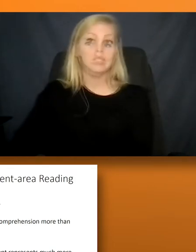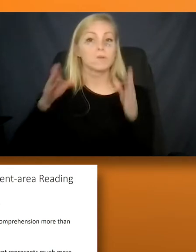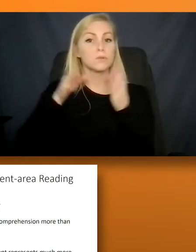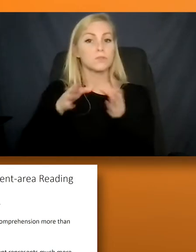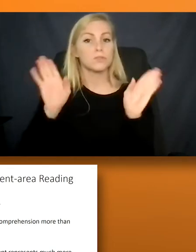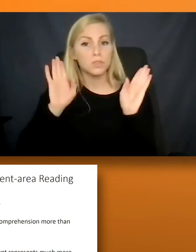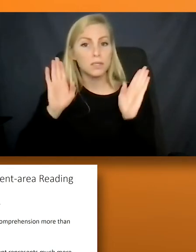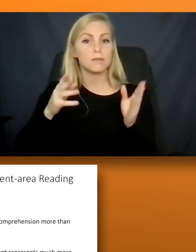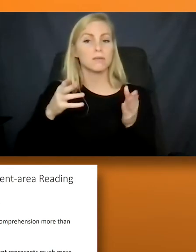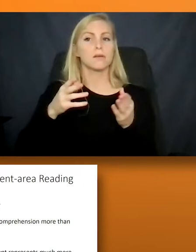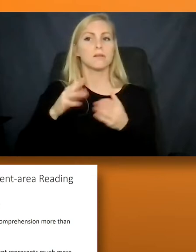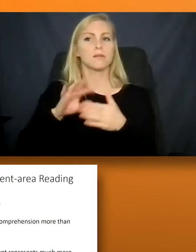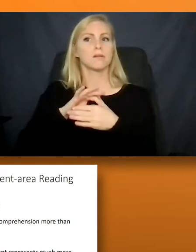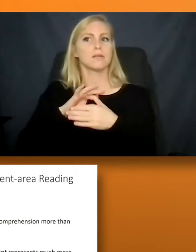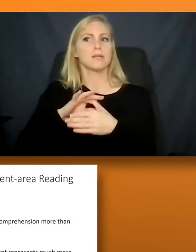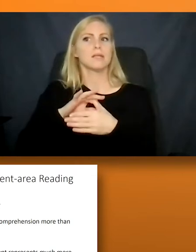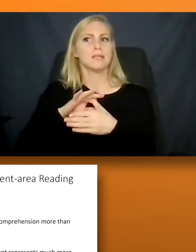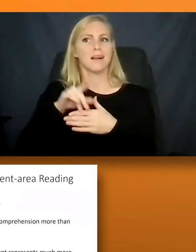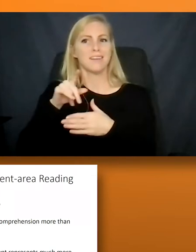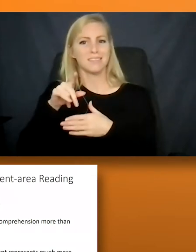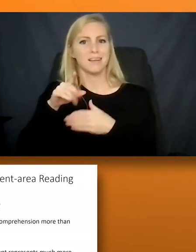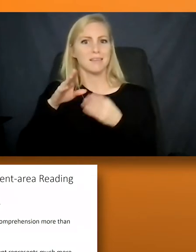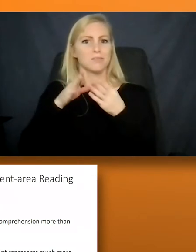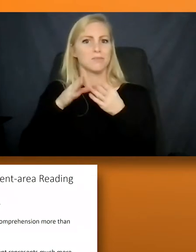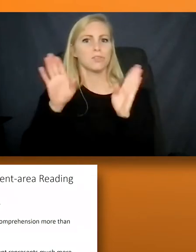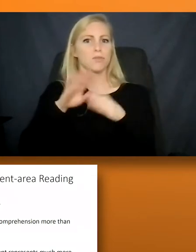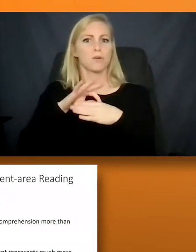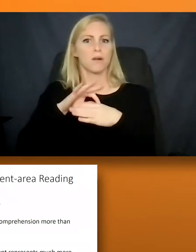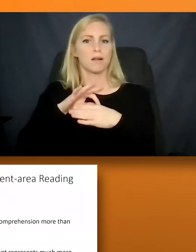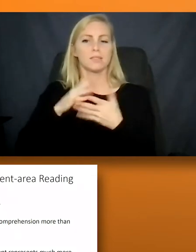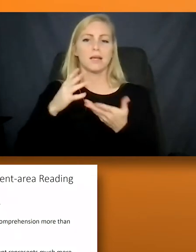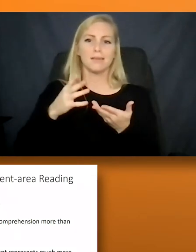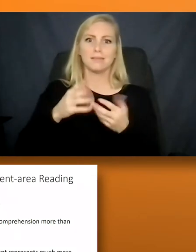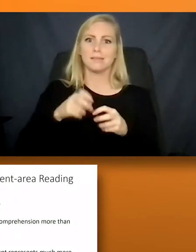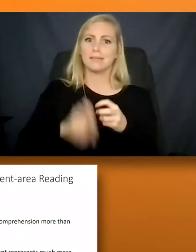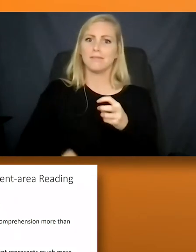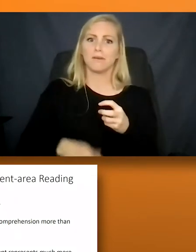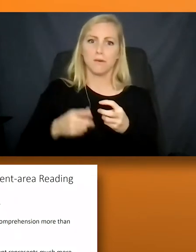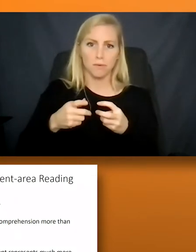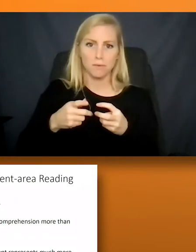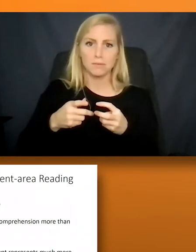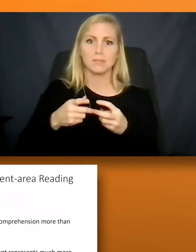So, in general, content-area vocabulary is more difficult than what we call literary vocabulary